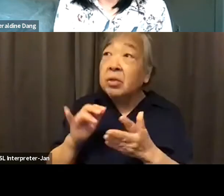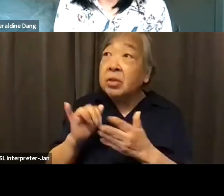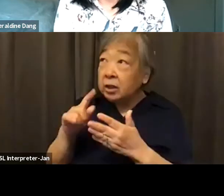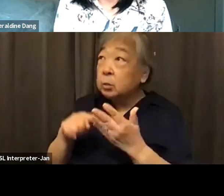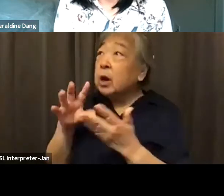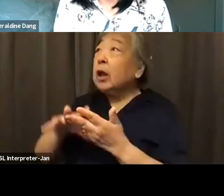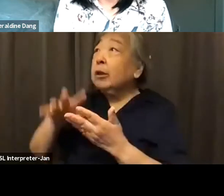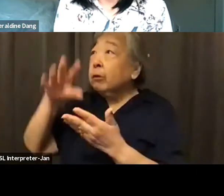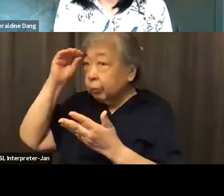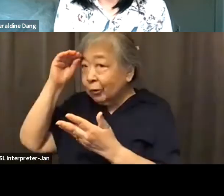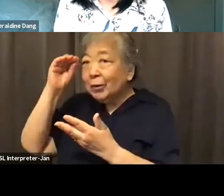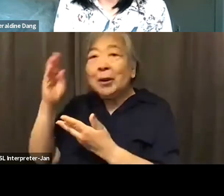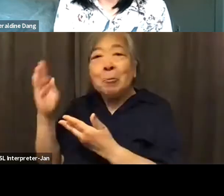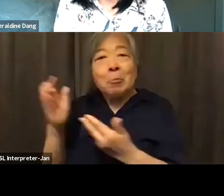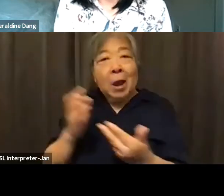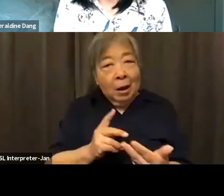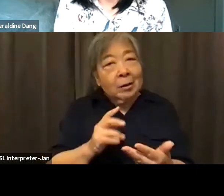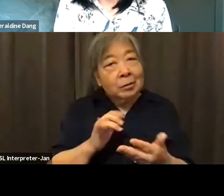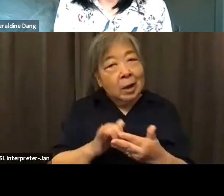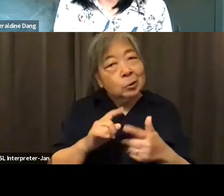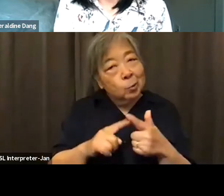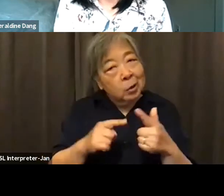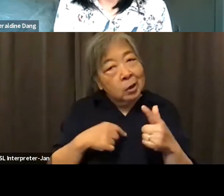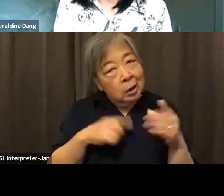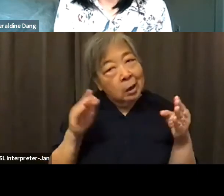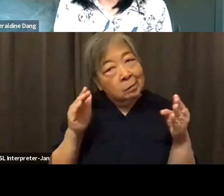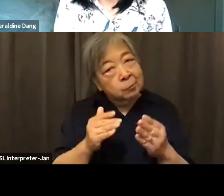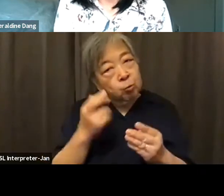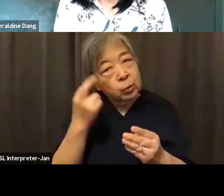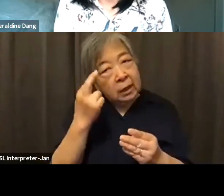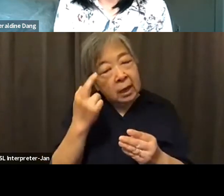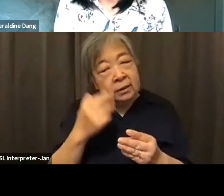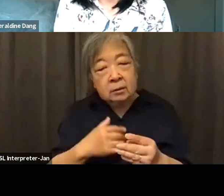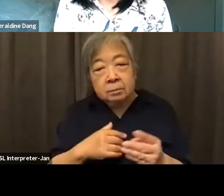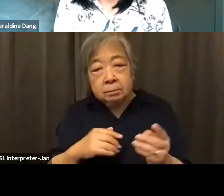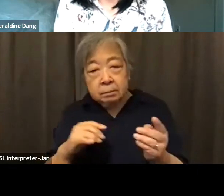JOHILENY MERÁN: Yeah, that's great. Emely, do you want to go next?